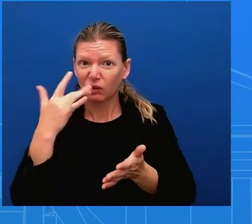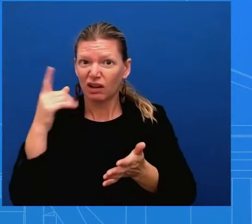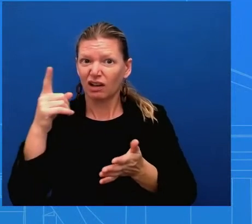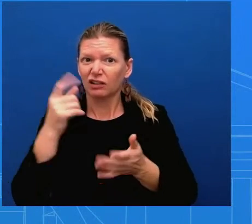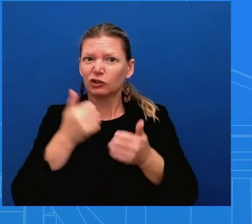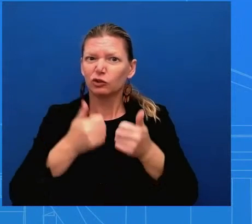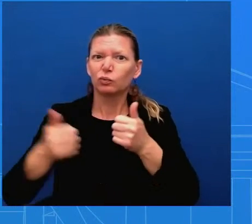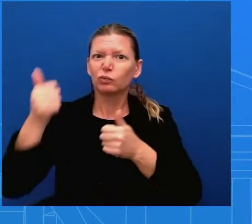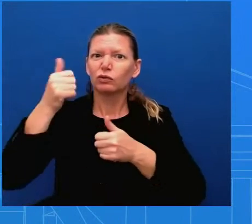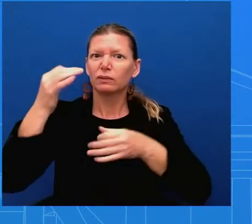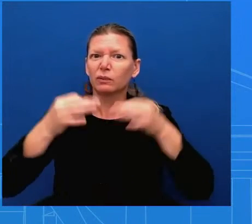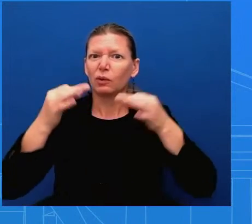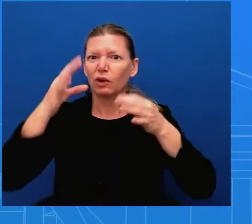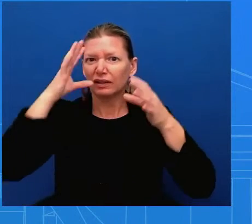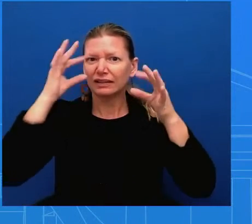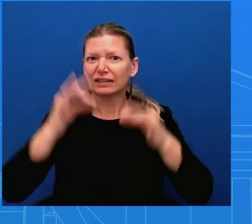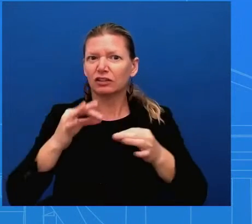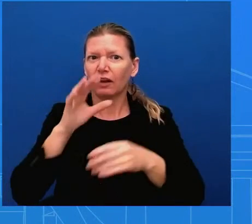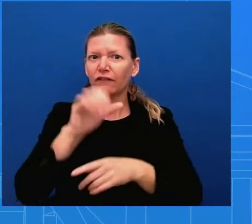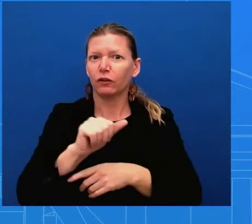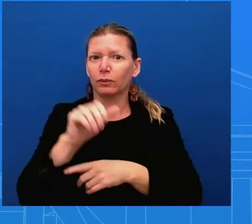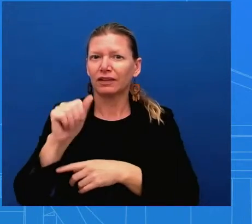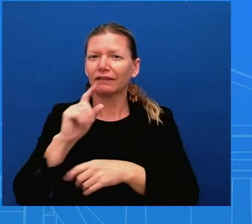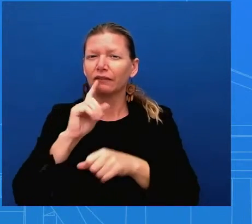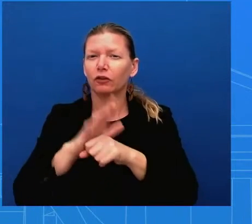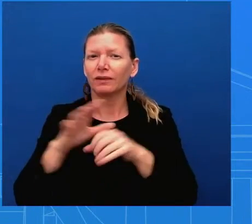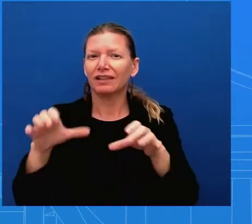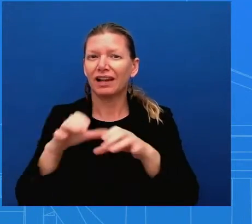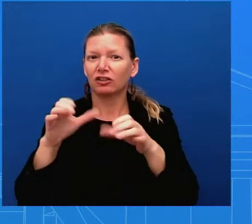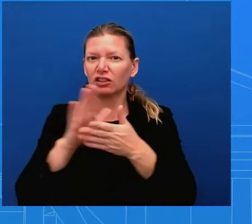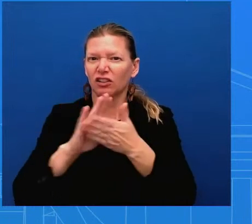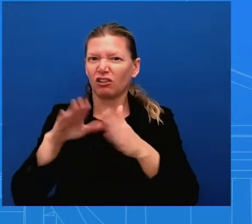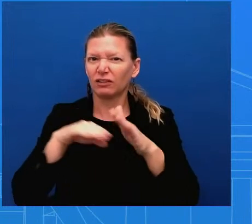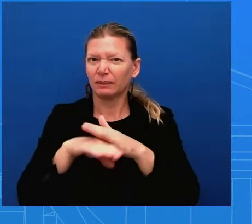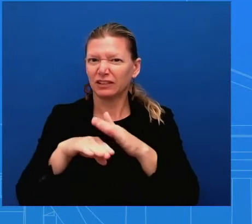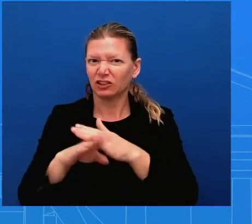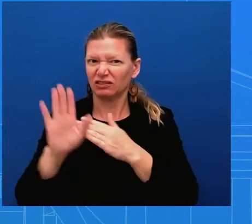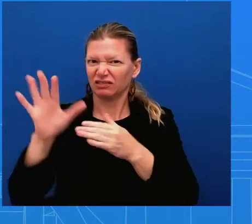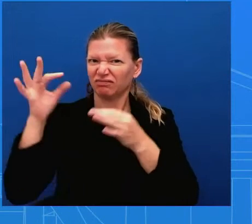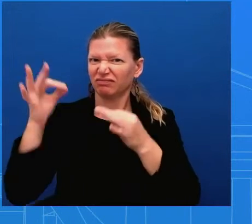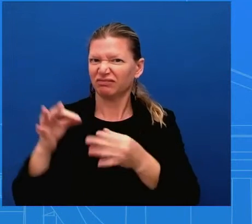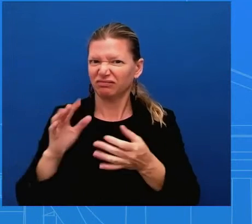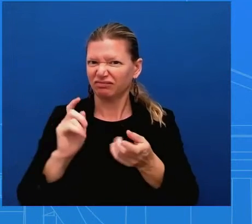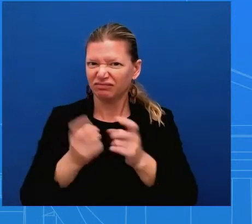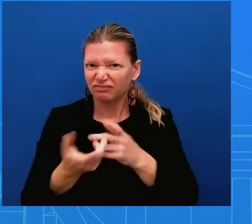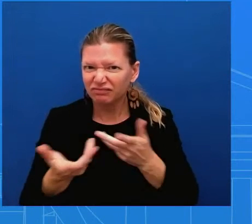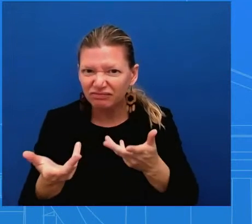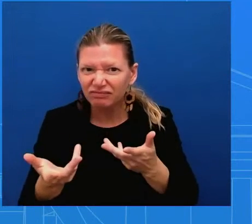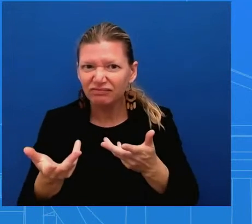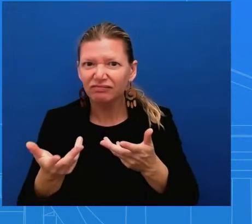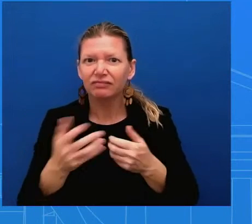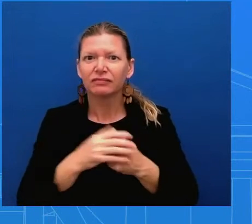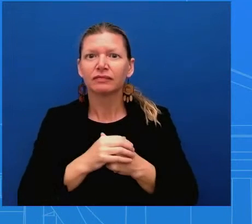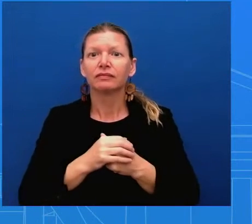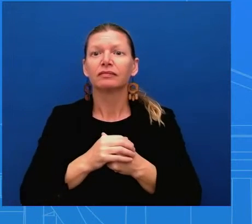the President is going to commemorate the Browned -- Brown v. Board, and he's also going to meet with the families. That's going to happen on Thursday.